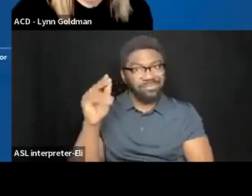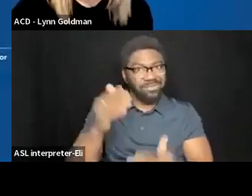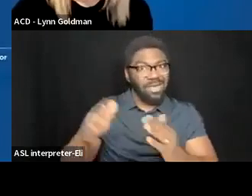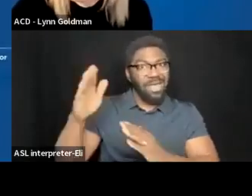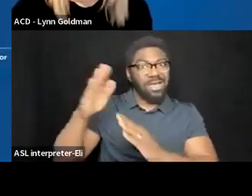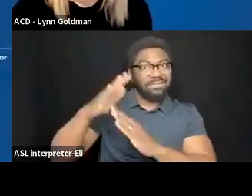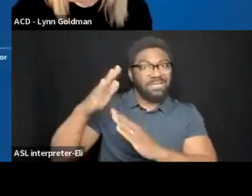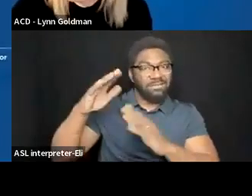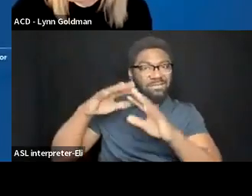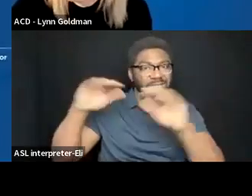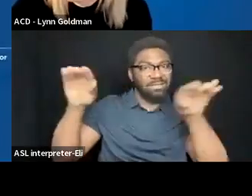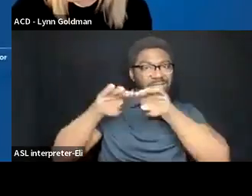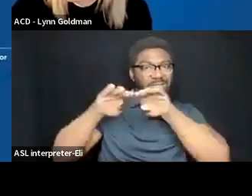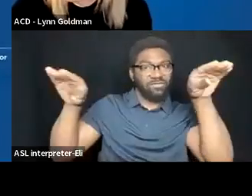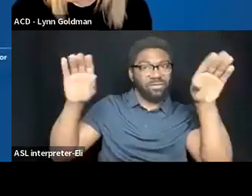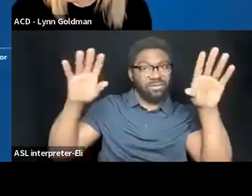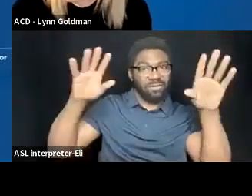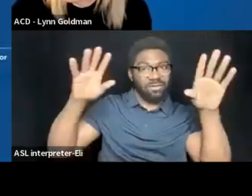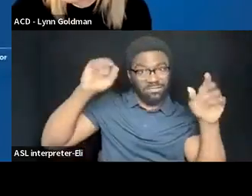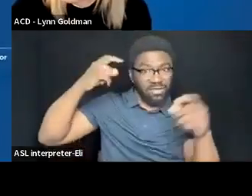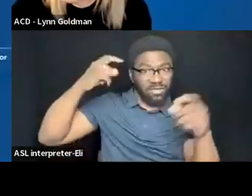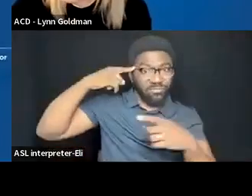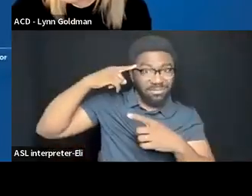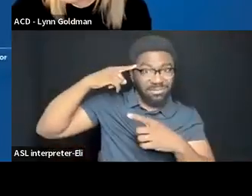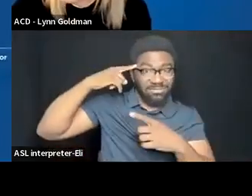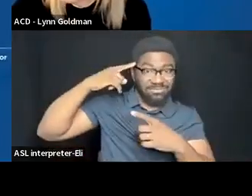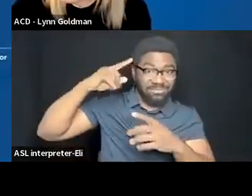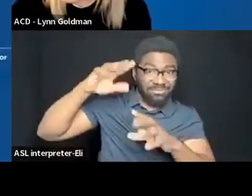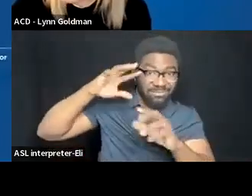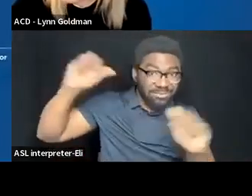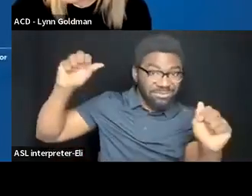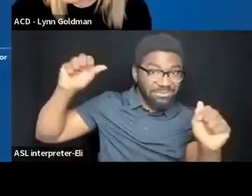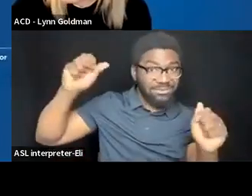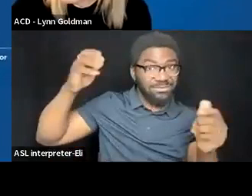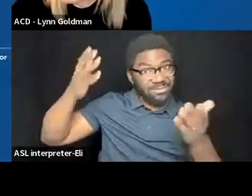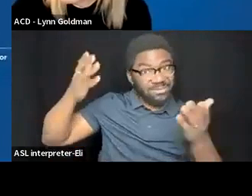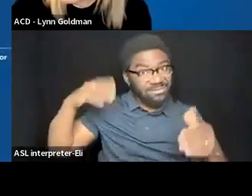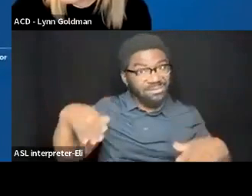I'm not a lab person, but could only have served